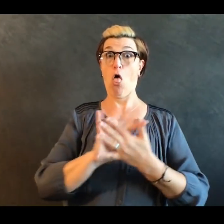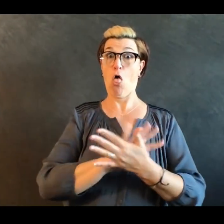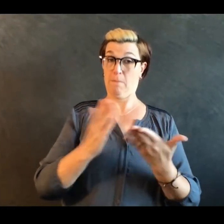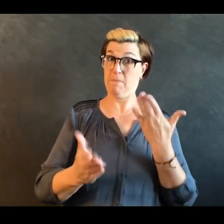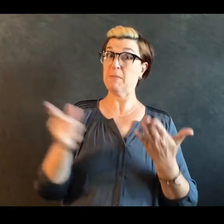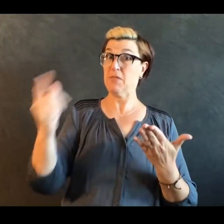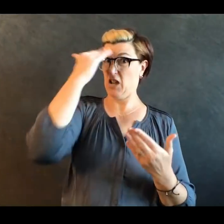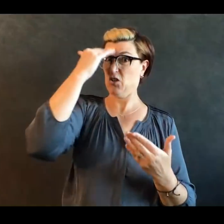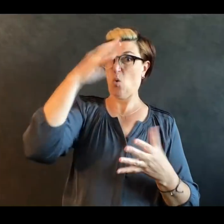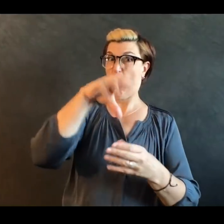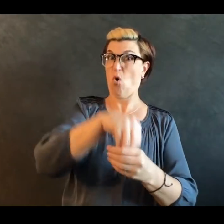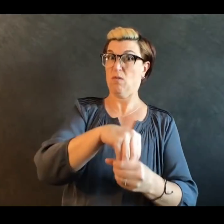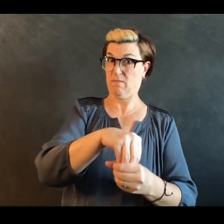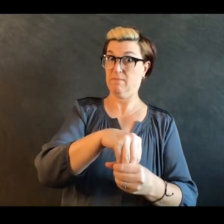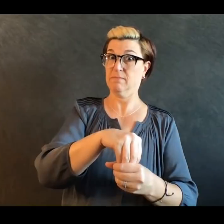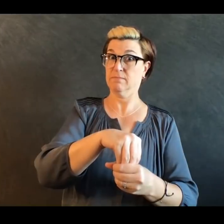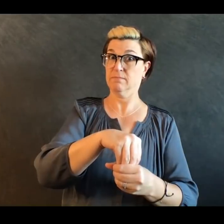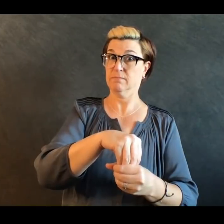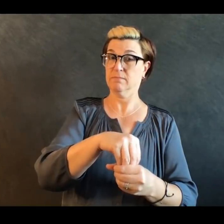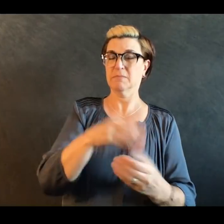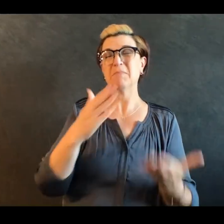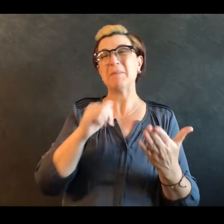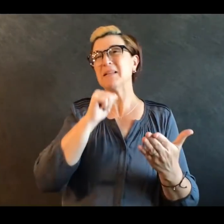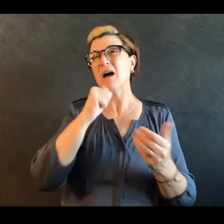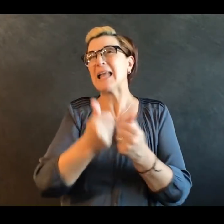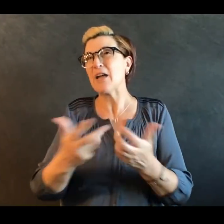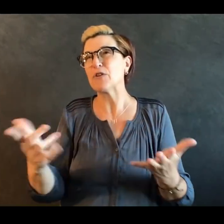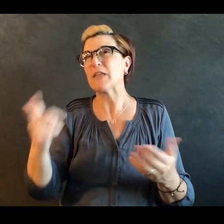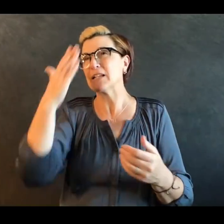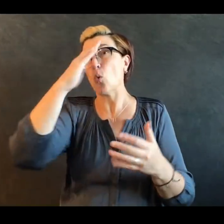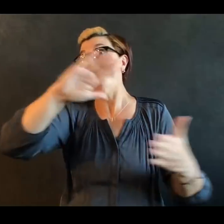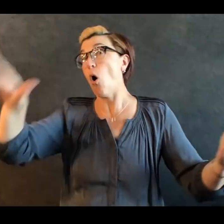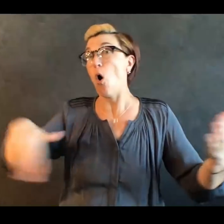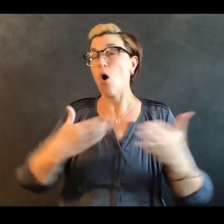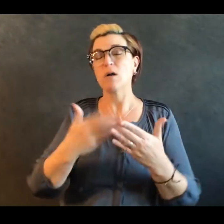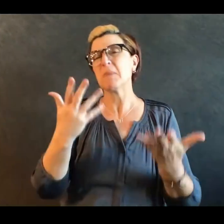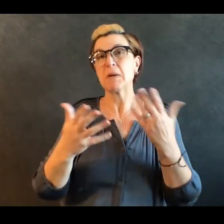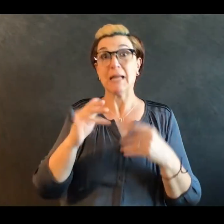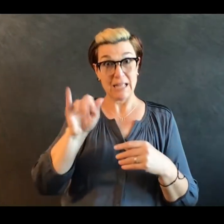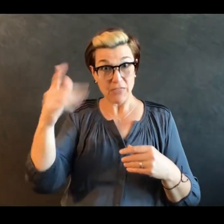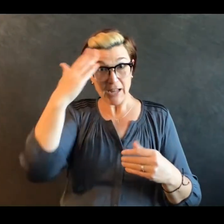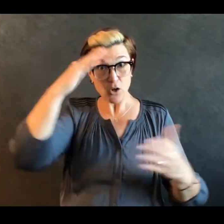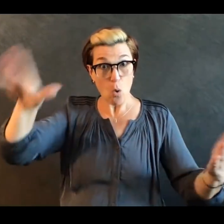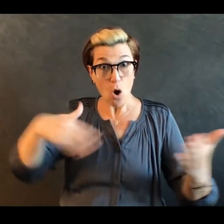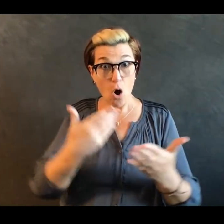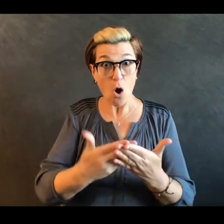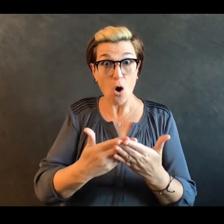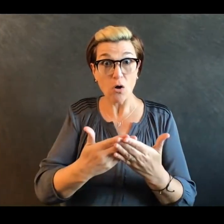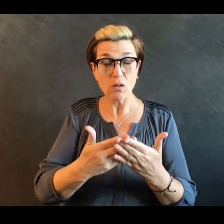perhaps they knew because if they knew the gravity that would be an even worse